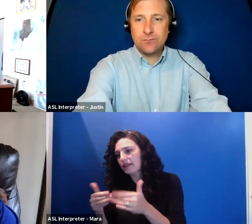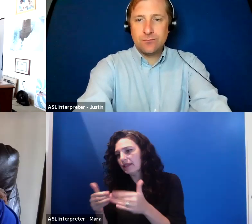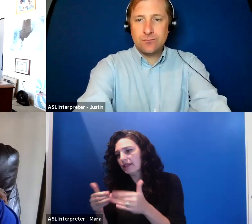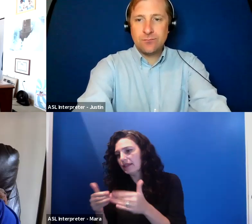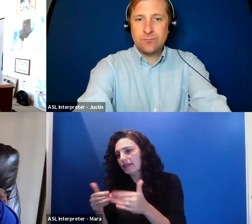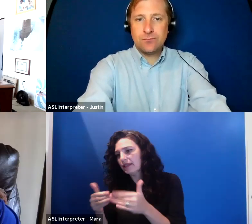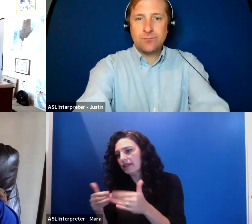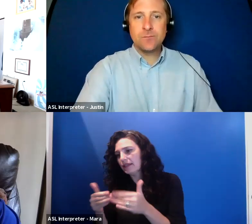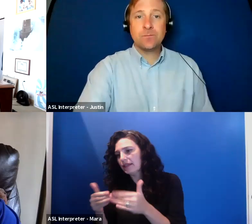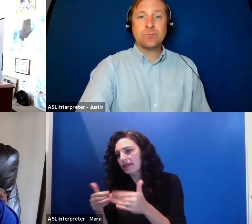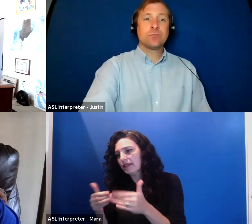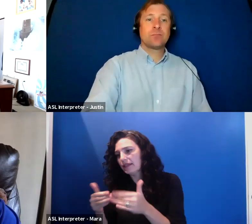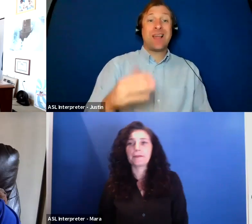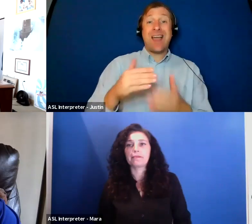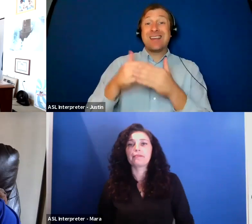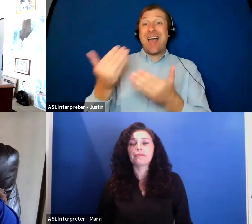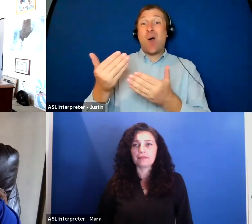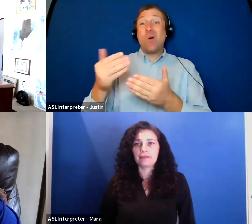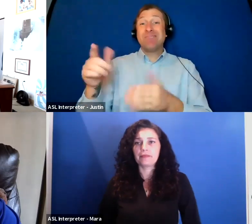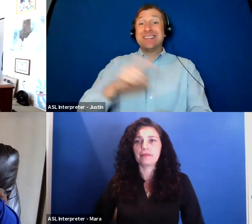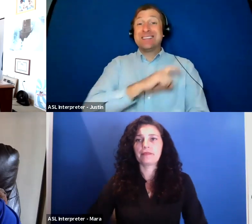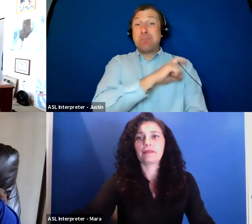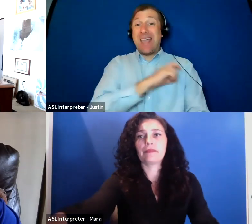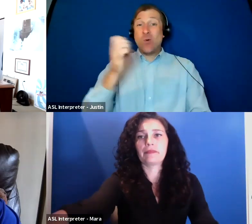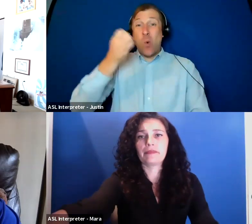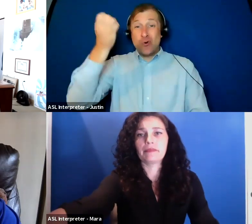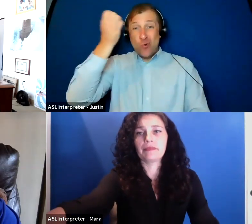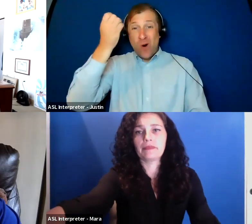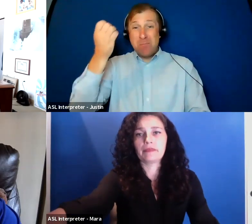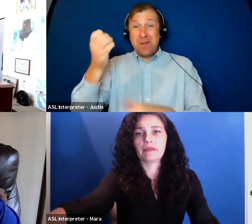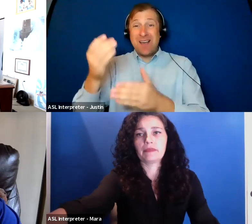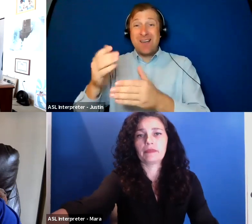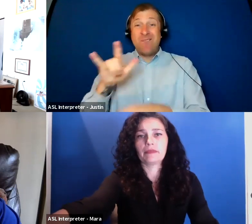overseas in areas like Spain? Some productions are being given a clearance